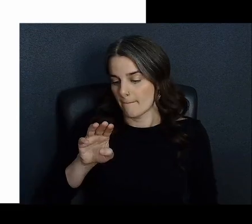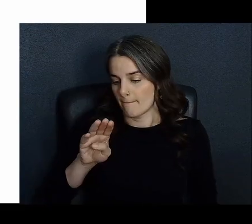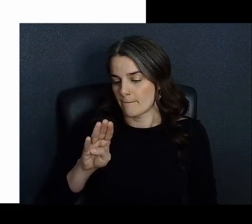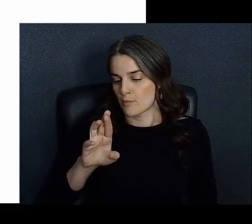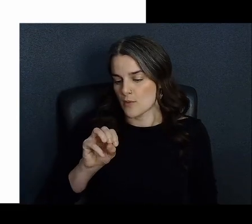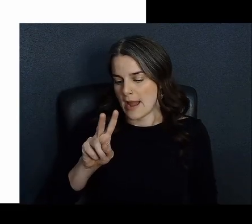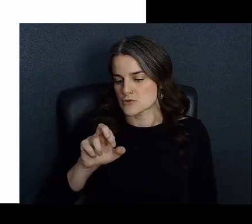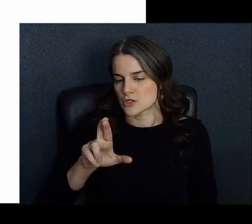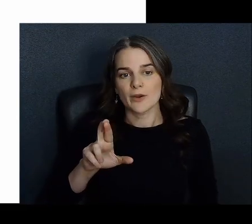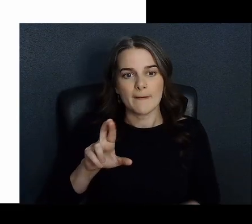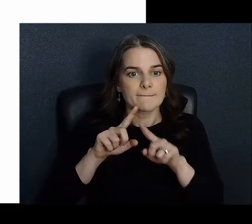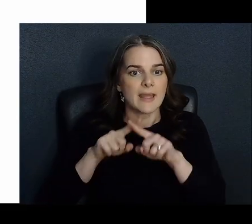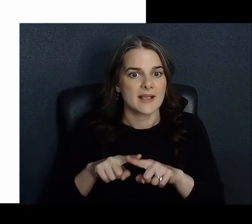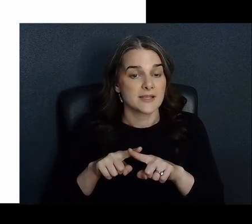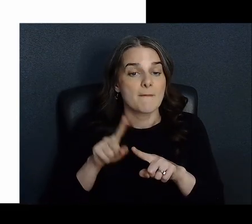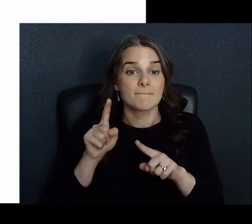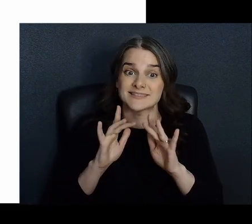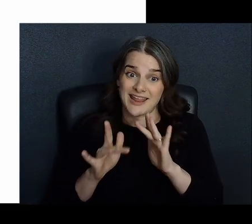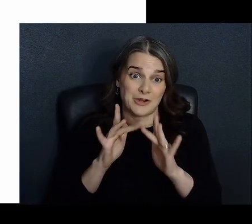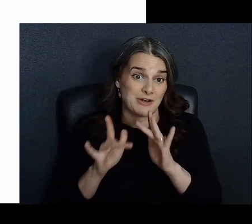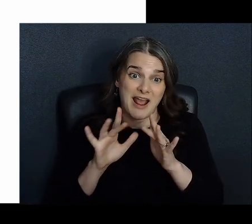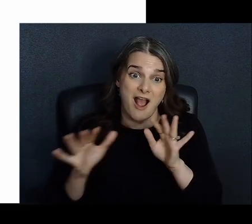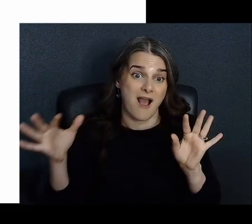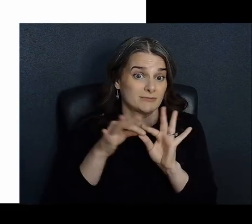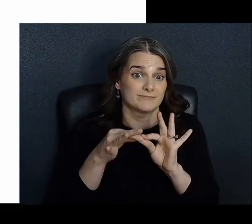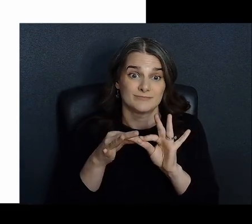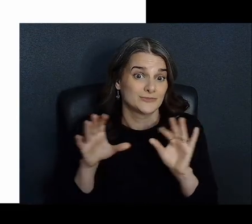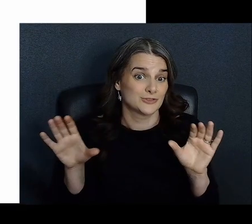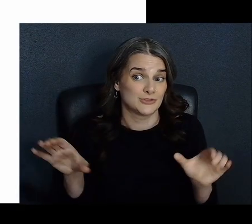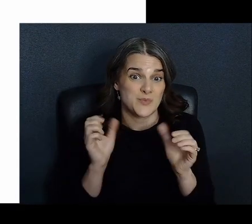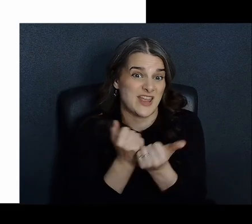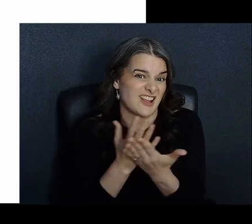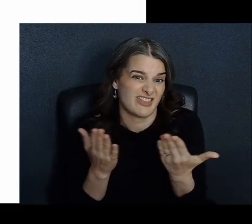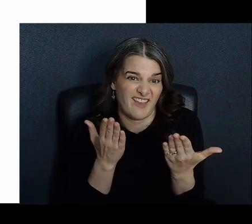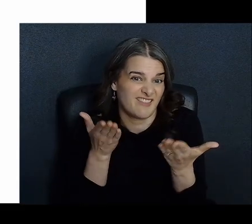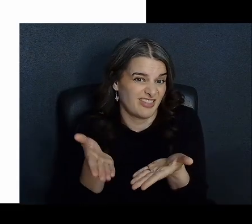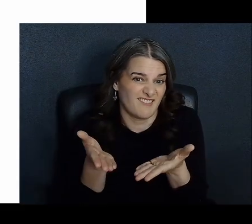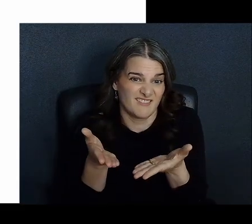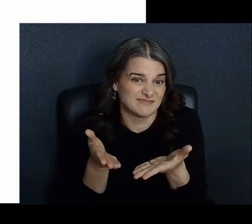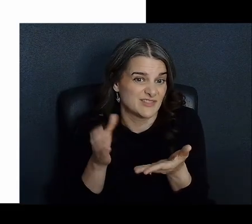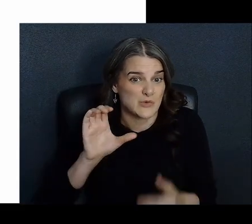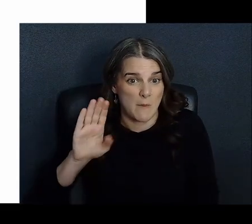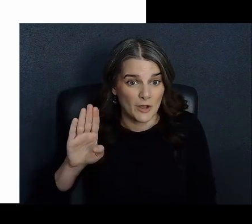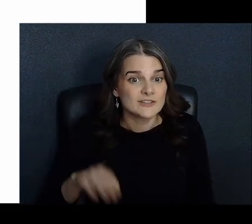to do much of anything on a Chromebook. The other thing is that Chromebooks